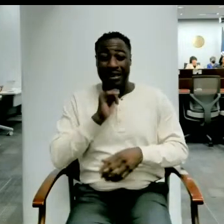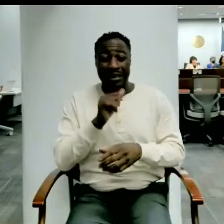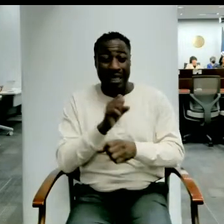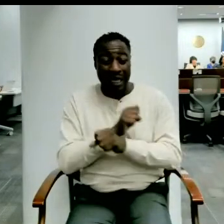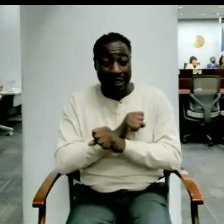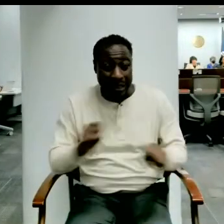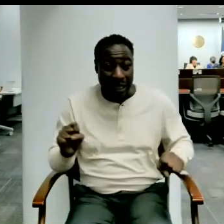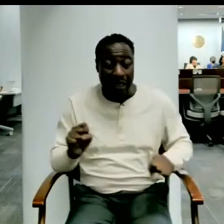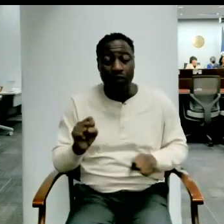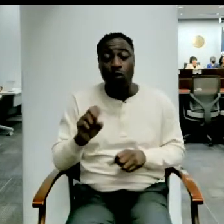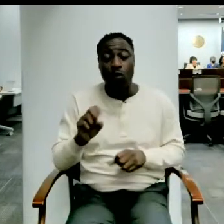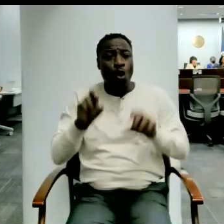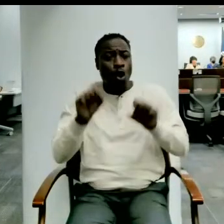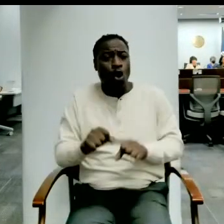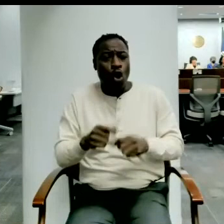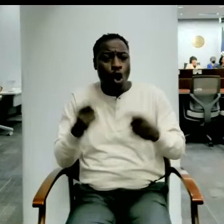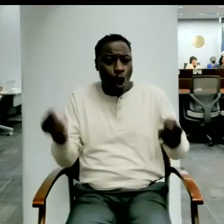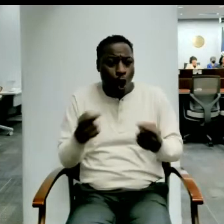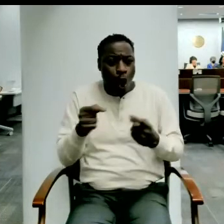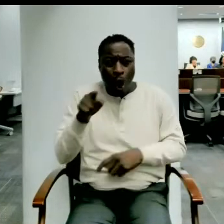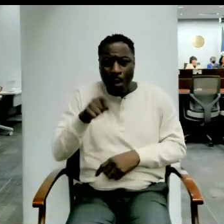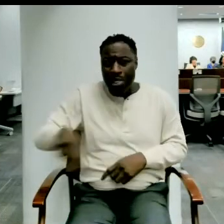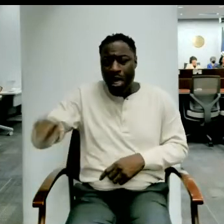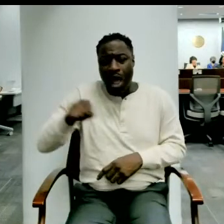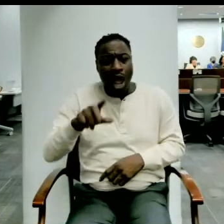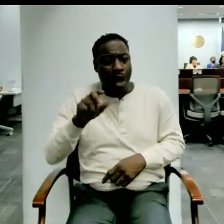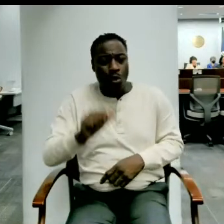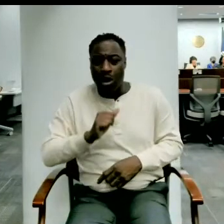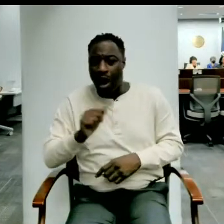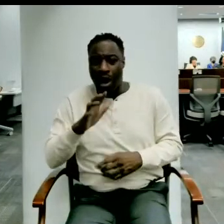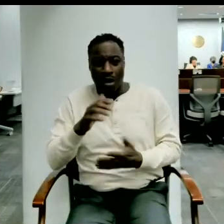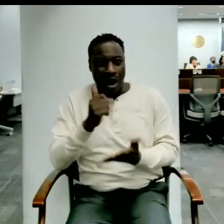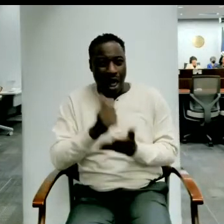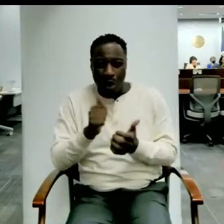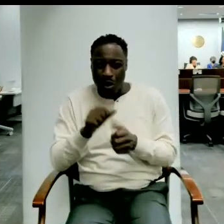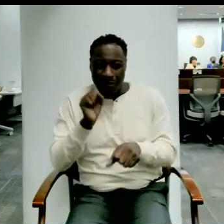to harm them or is not going to accomplish the job in a way that hurts the worker.